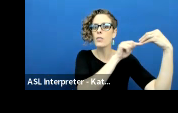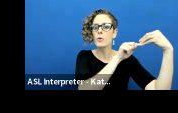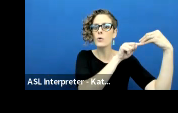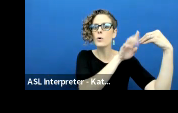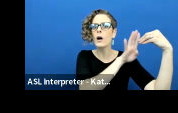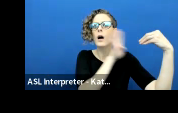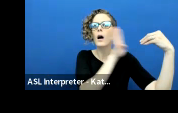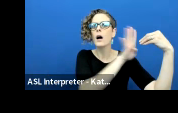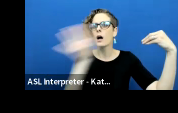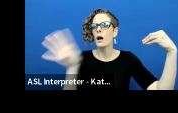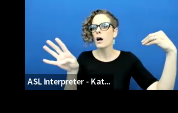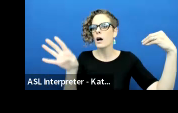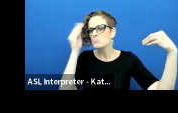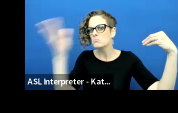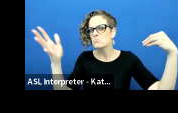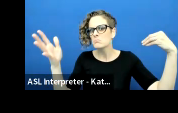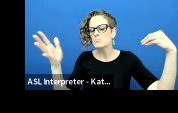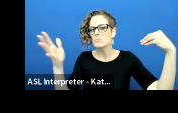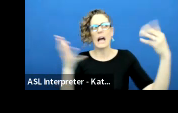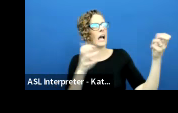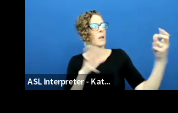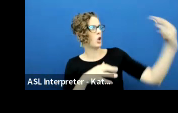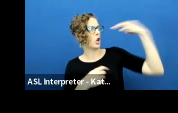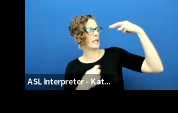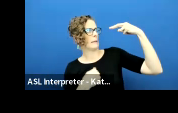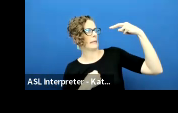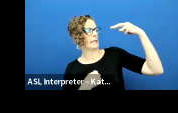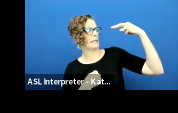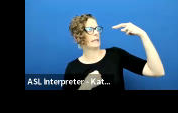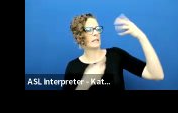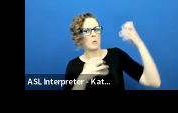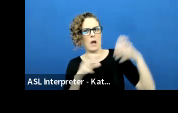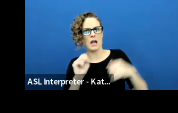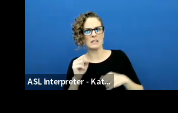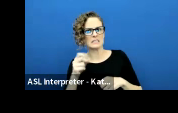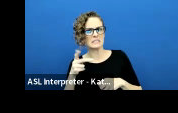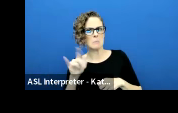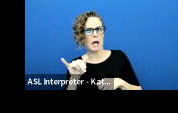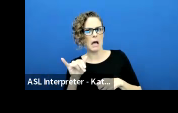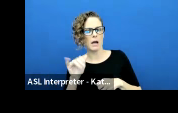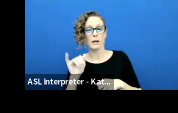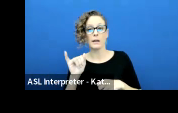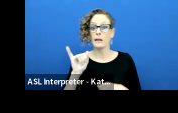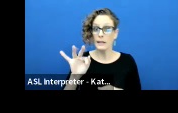uh feel better it's like I don't want you spying on me well if you do maybe just make it the echo